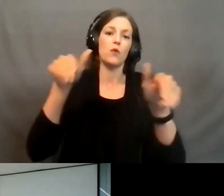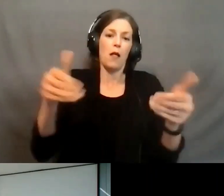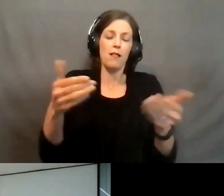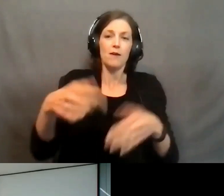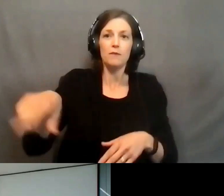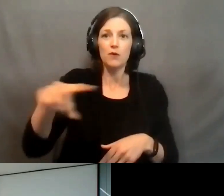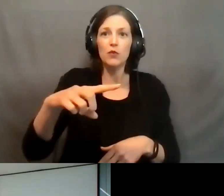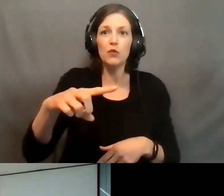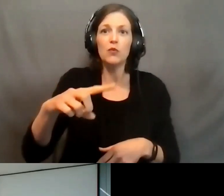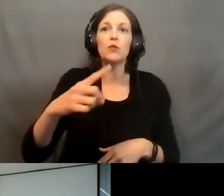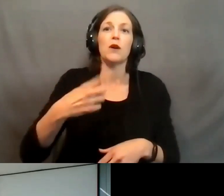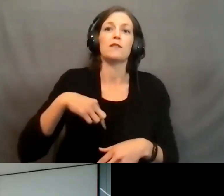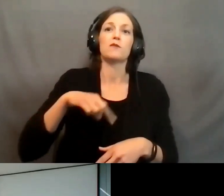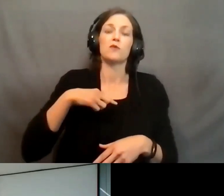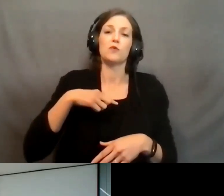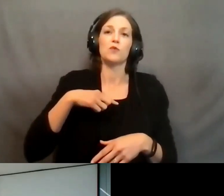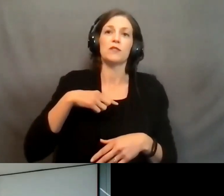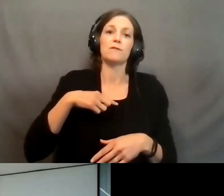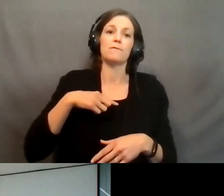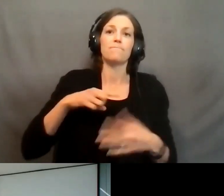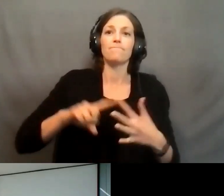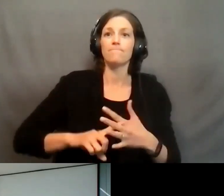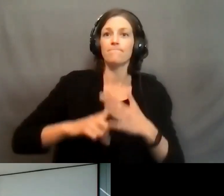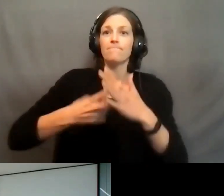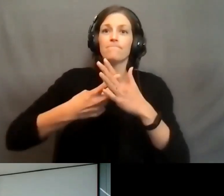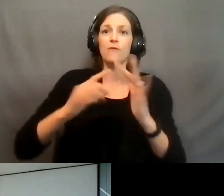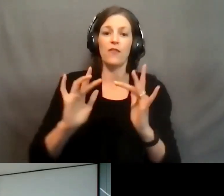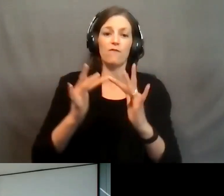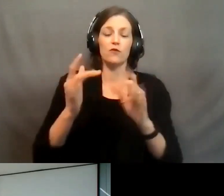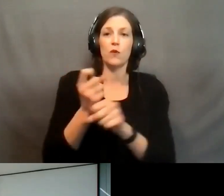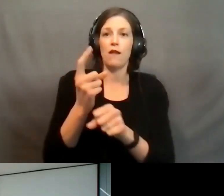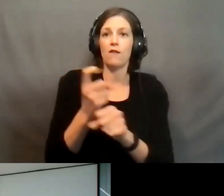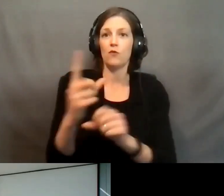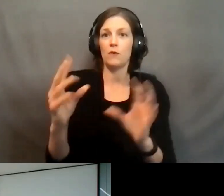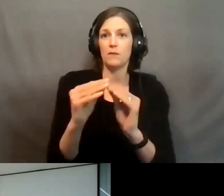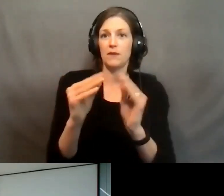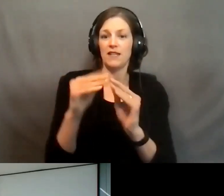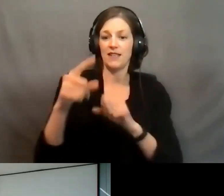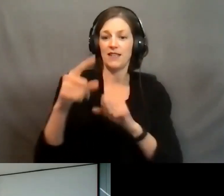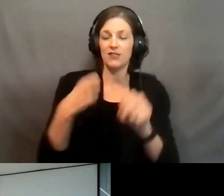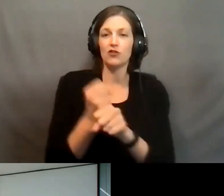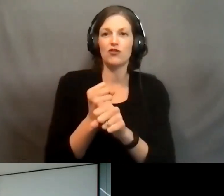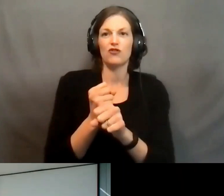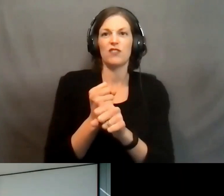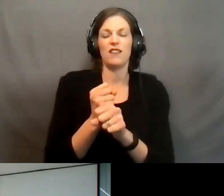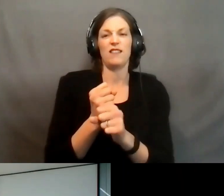12:06:37 the virtual annual meeting this year. 12:06:41 And the many features that it offers.